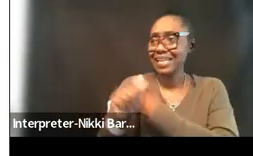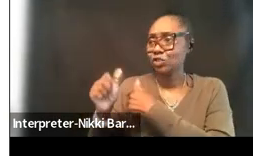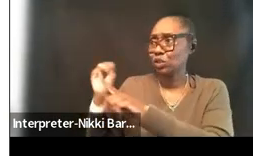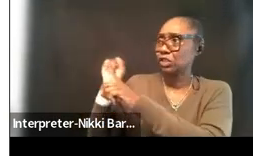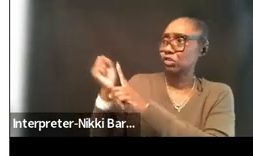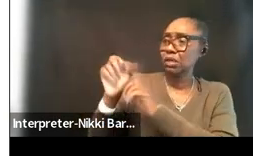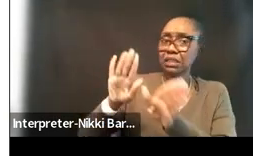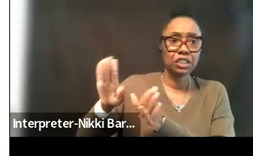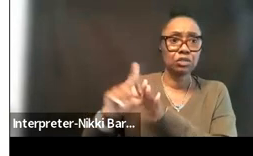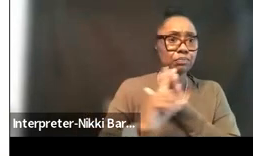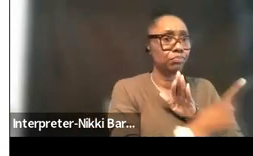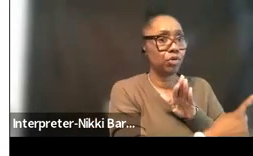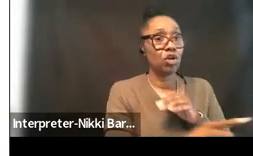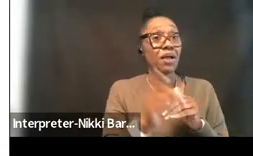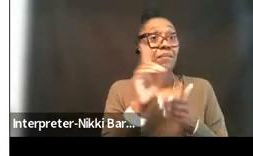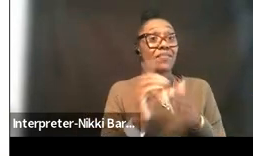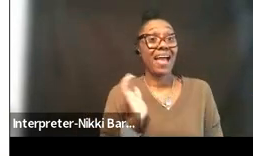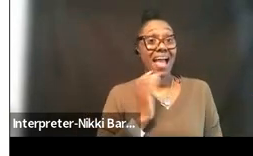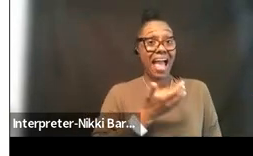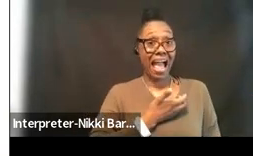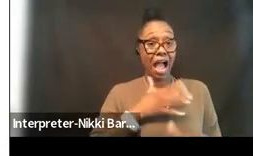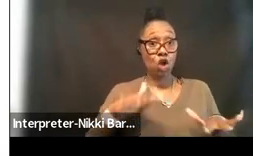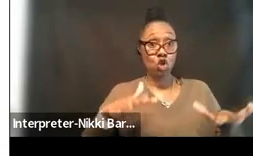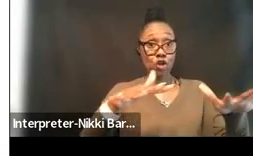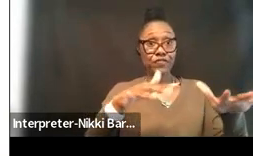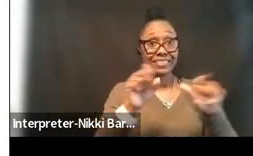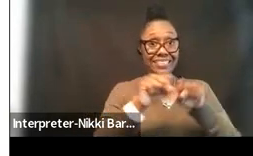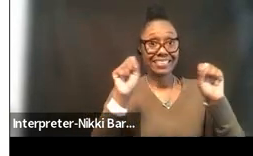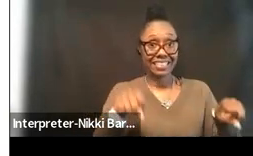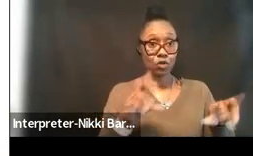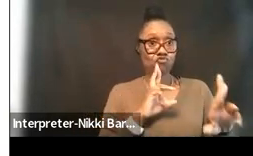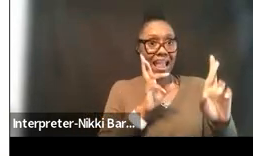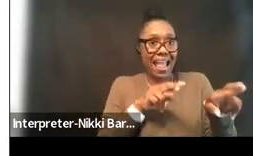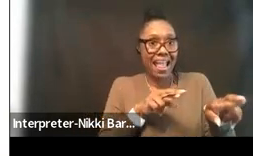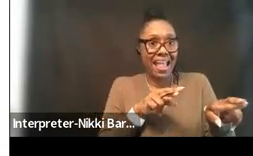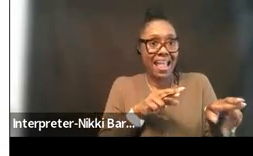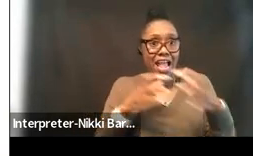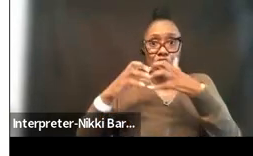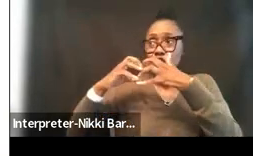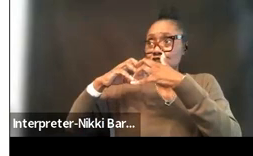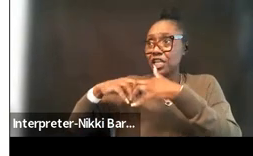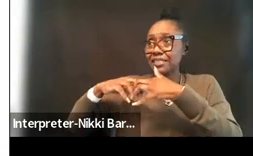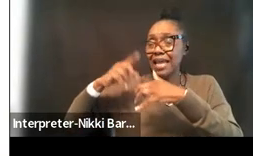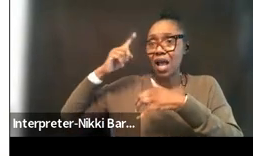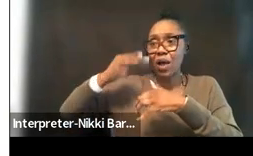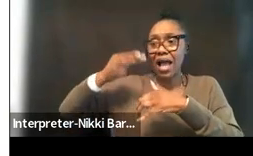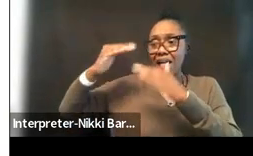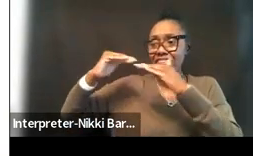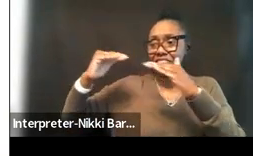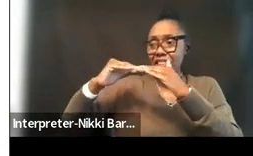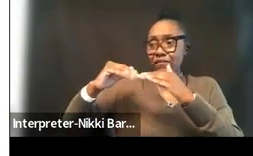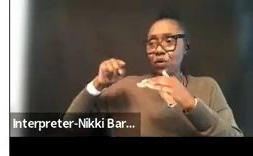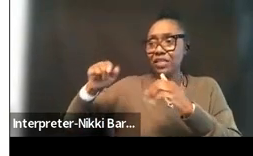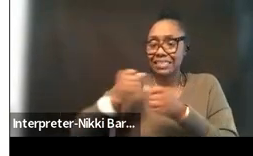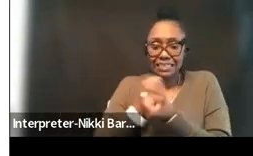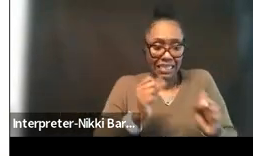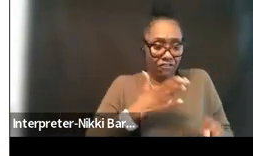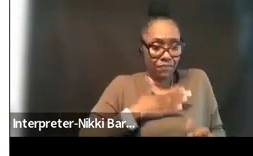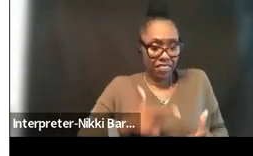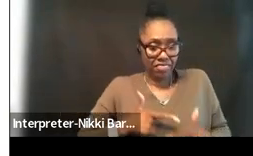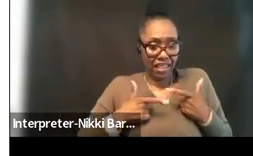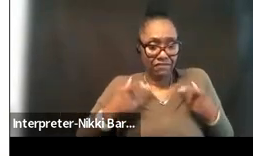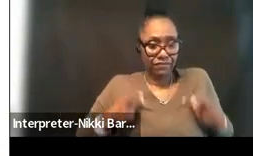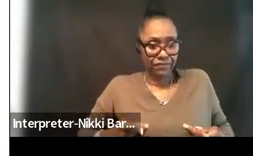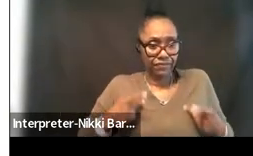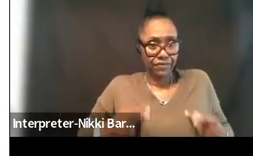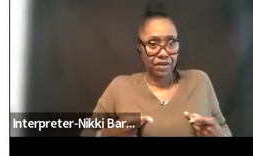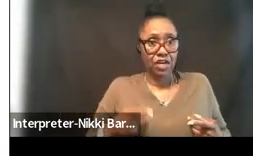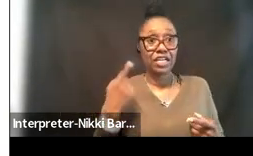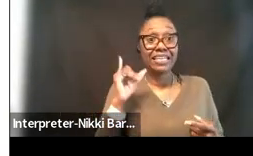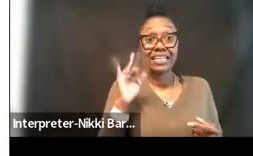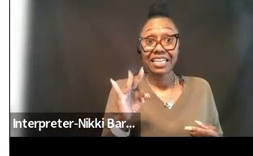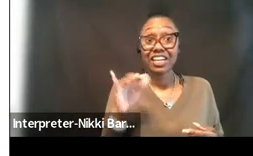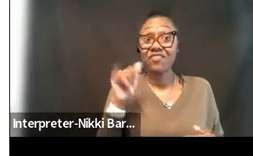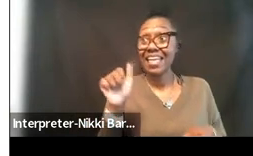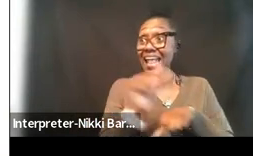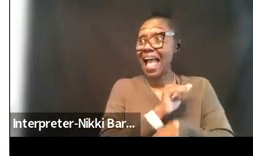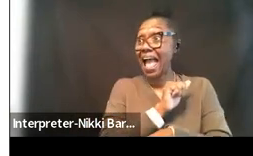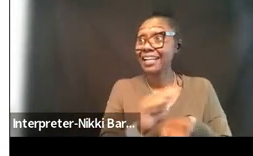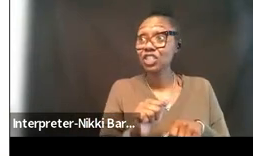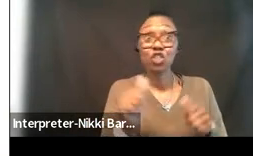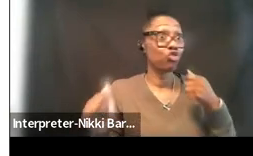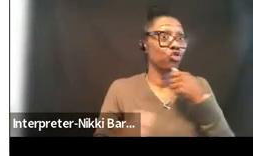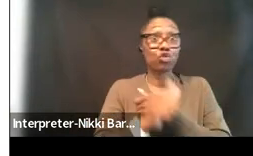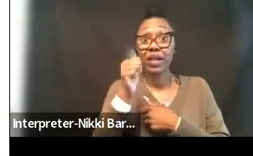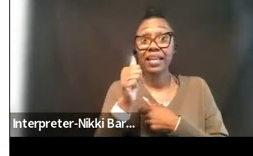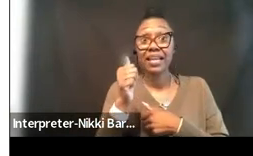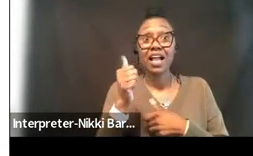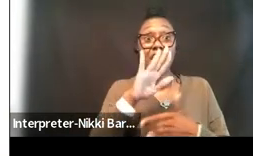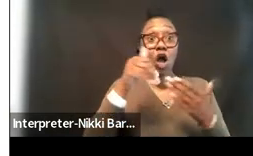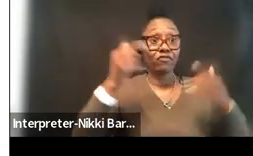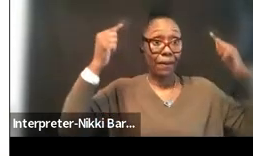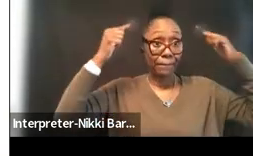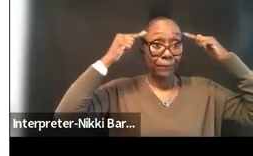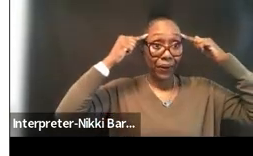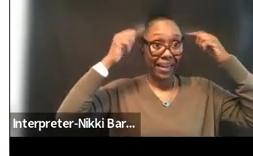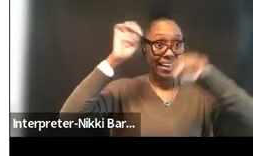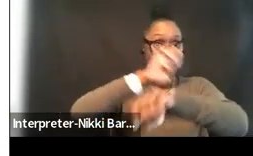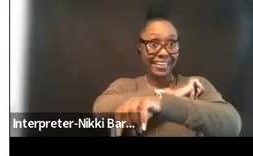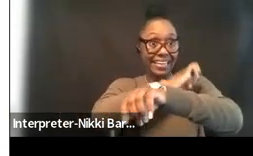By design, this is how our sympathetic nervous system was meant to react. To shut down higher level thinking to save your life physically and to be used only in spurts when there is that actual threat to put all of our brain energy into survival.